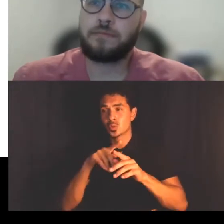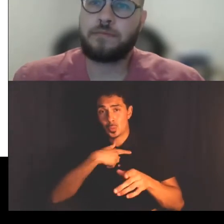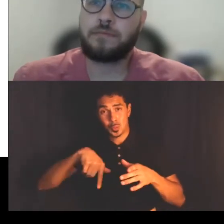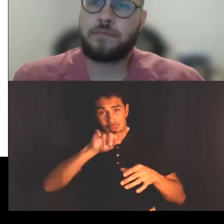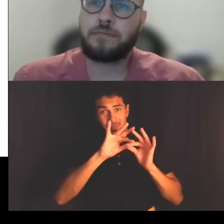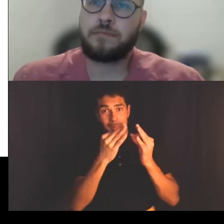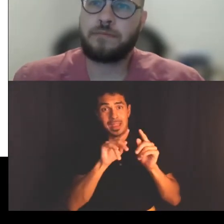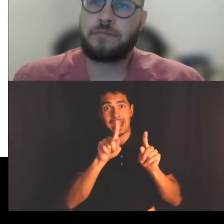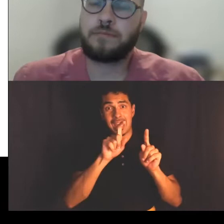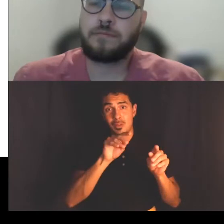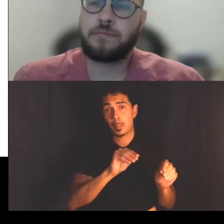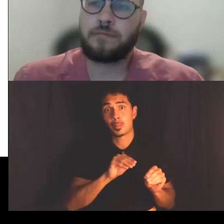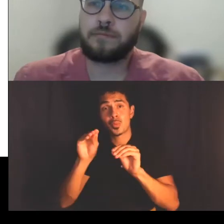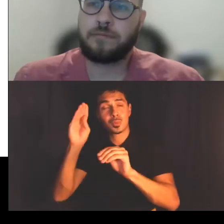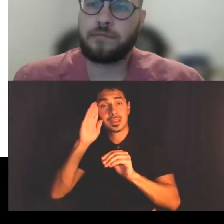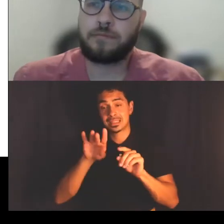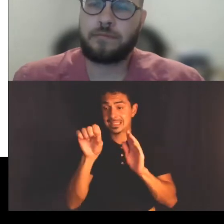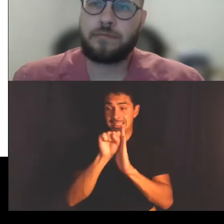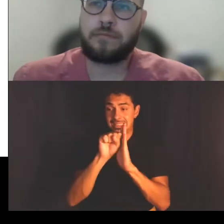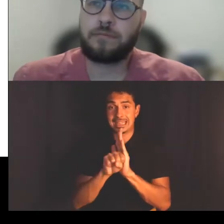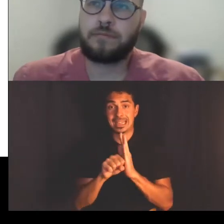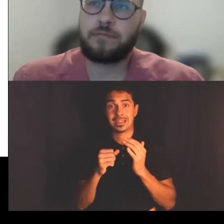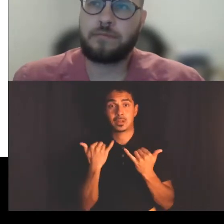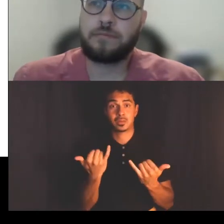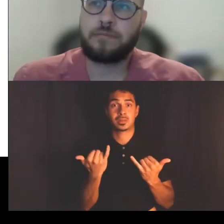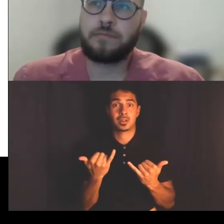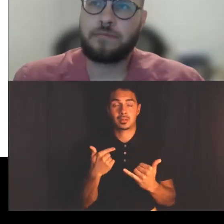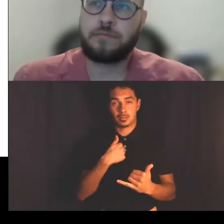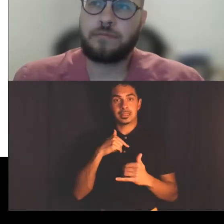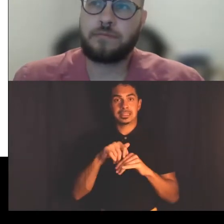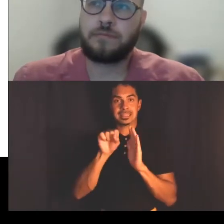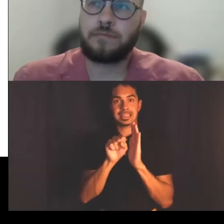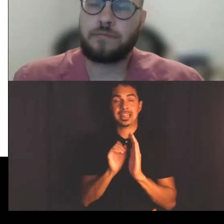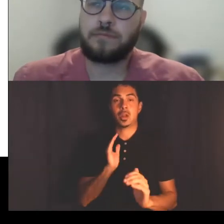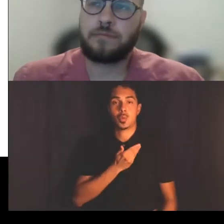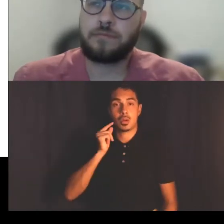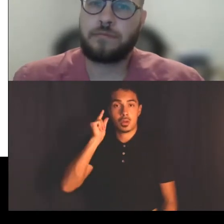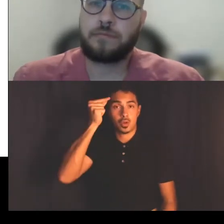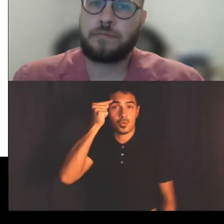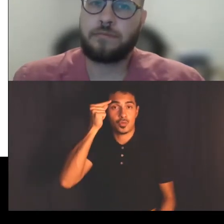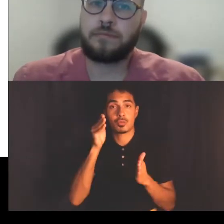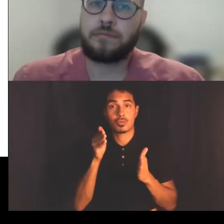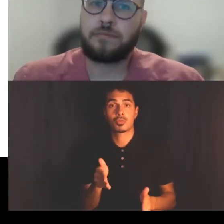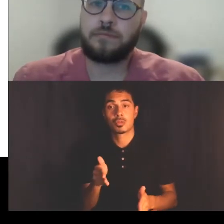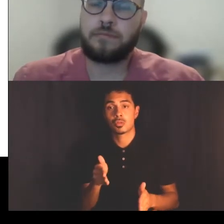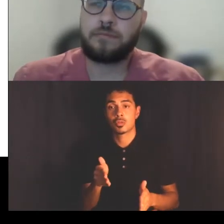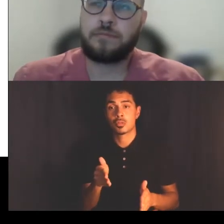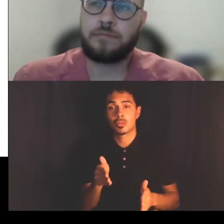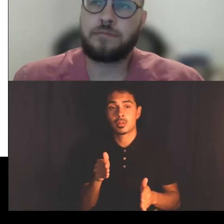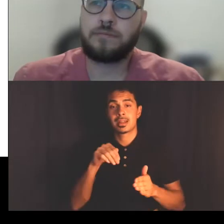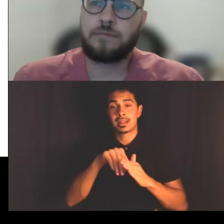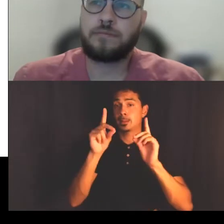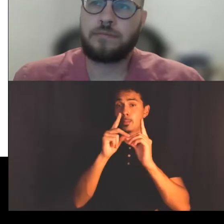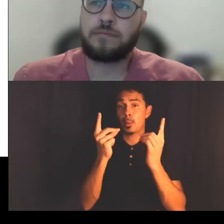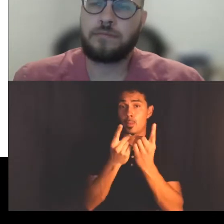In the state that I'm currently in, our governor is, and the Department of Education, have released